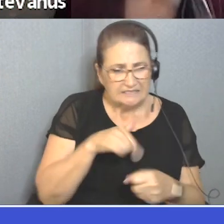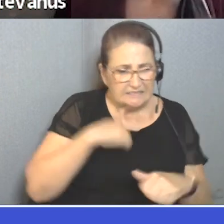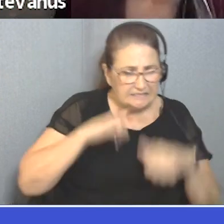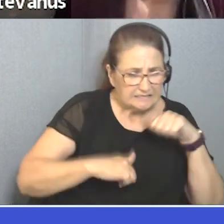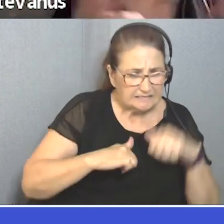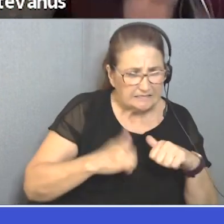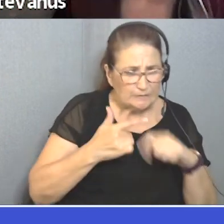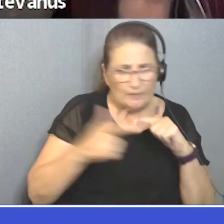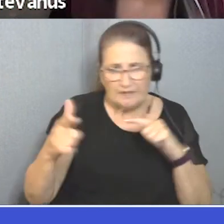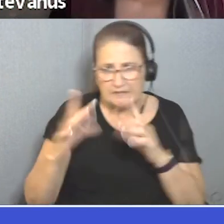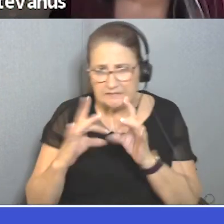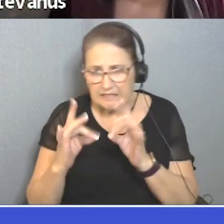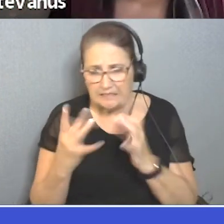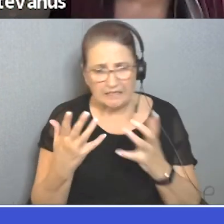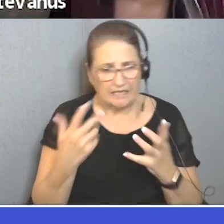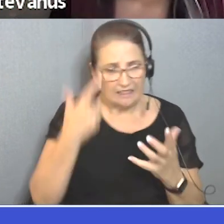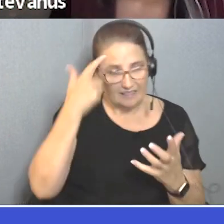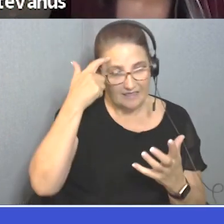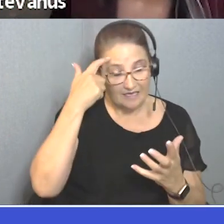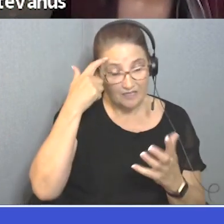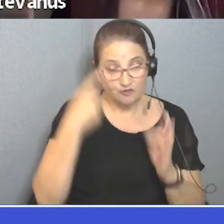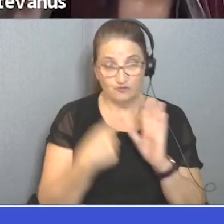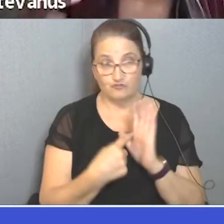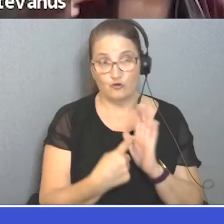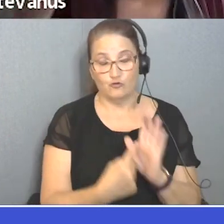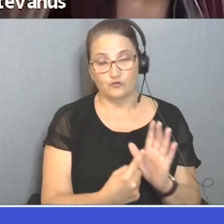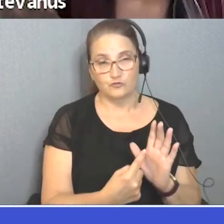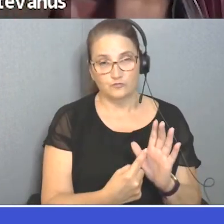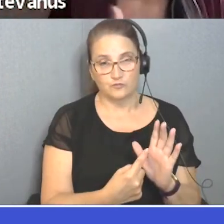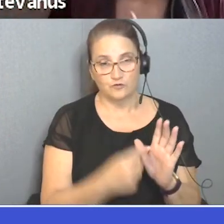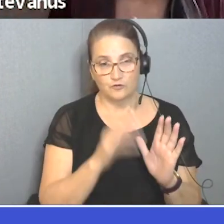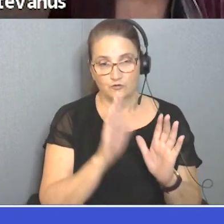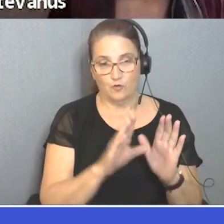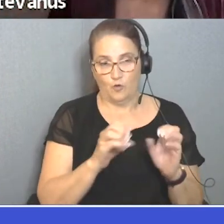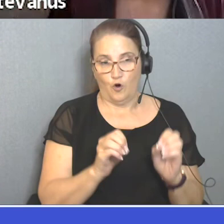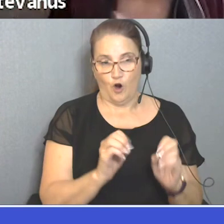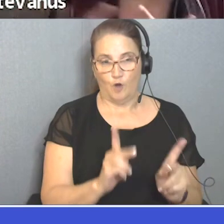to identify areas and you're like, I'm not sure what people are saying, I